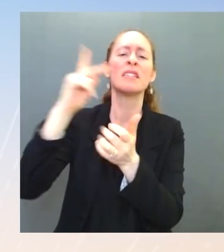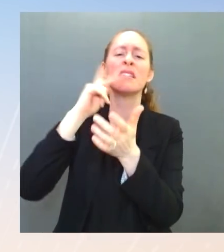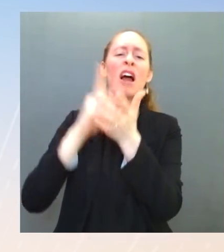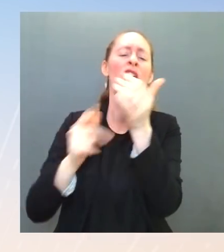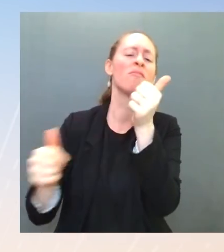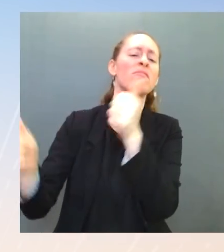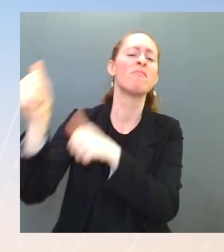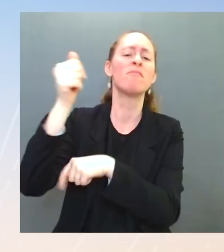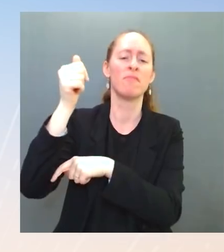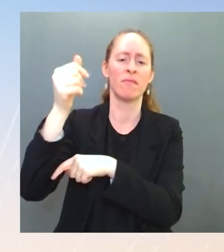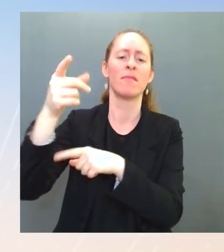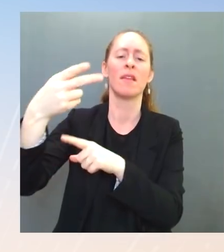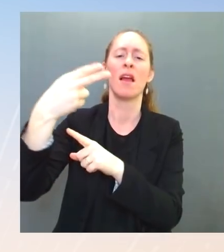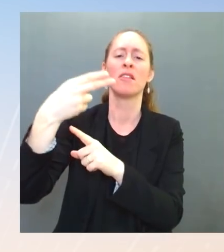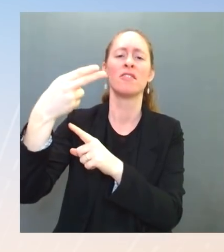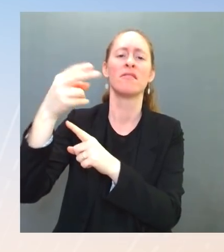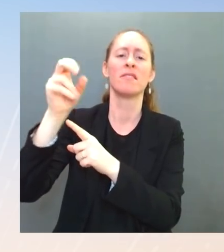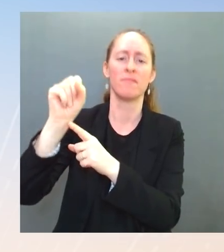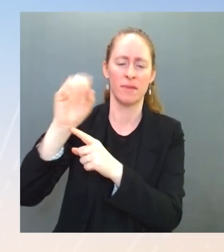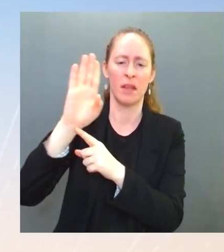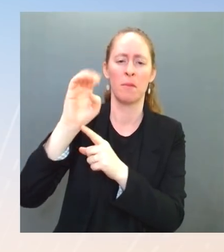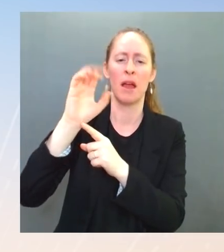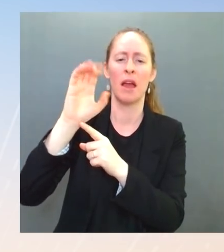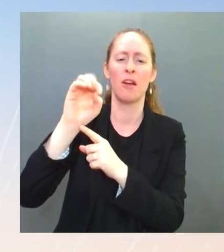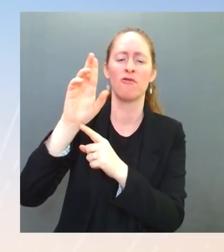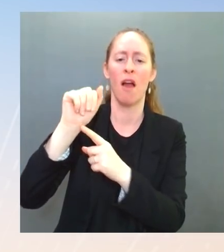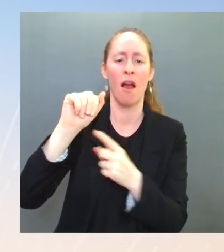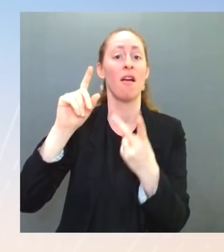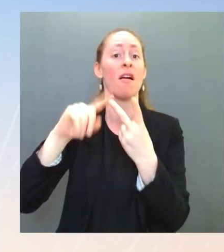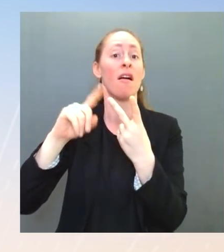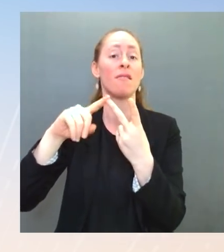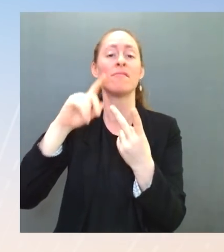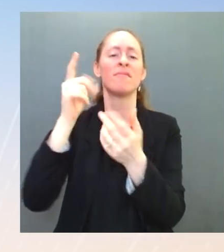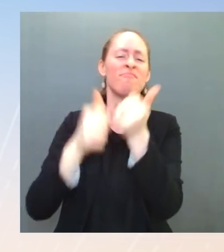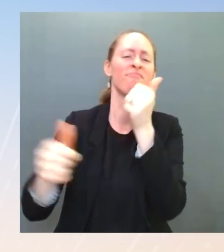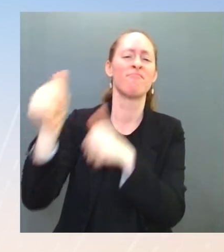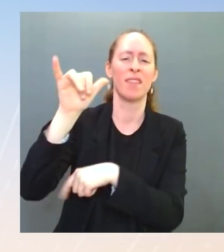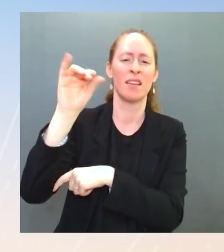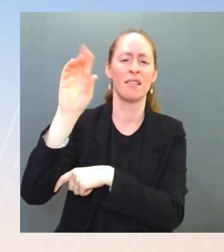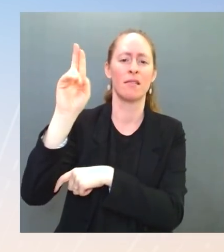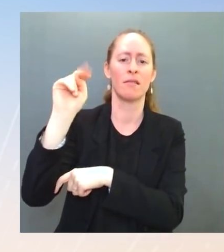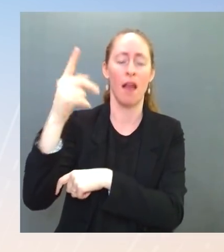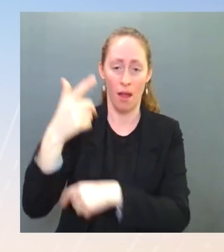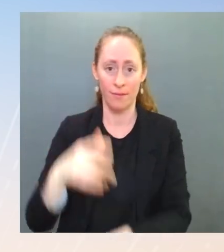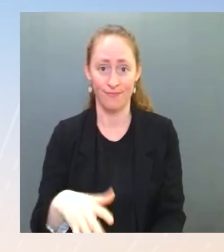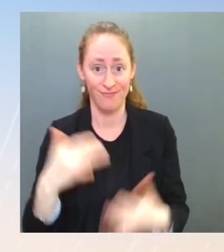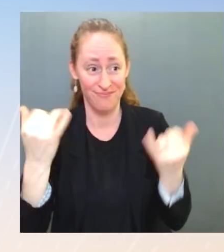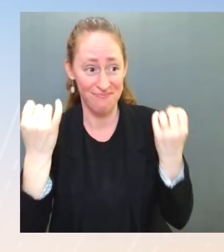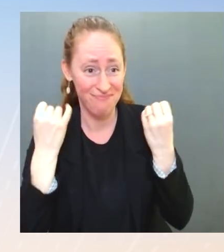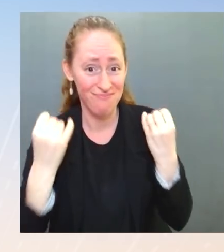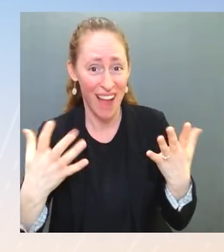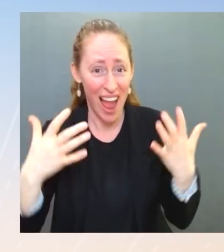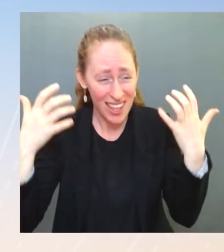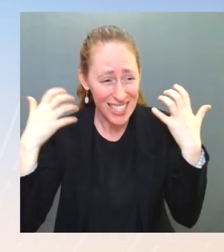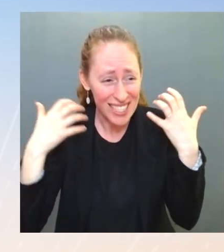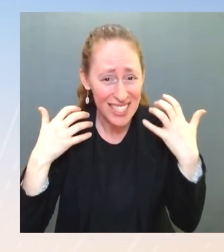Medical debt is now the largest source of debt in collections, more than credit cards, utilities, and auto loans combined,